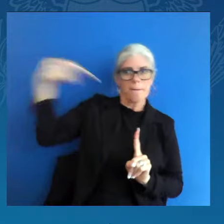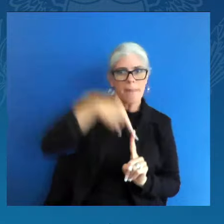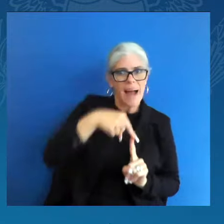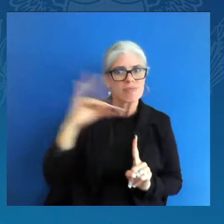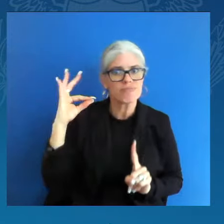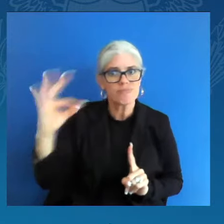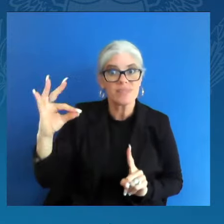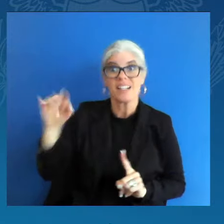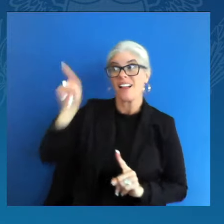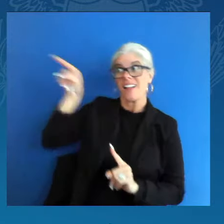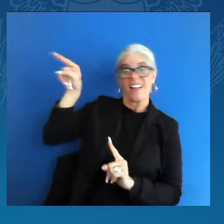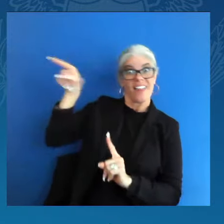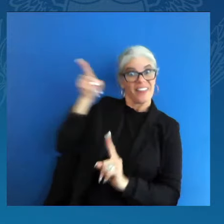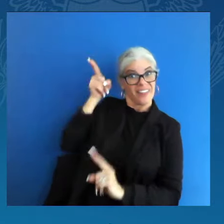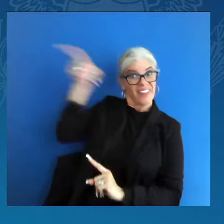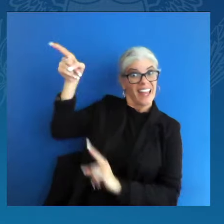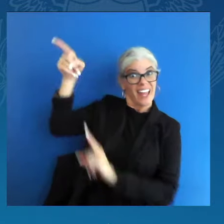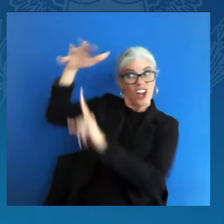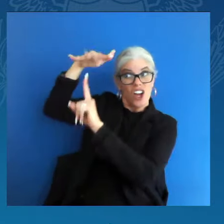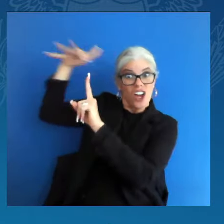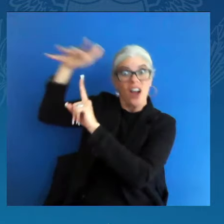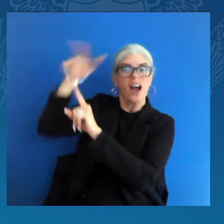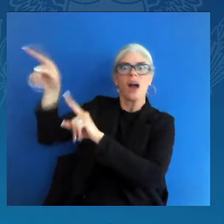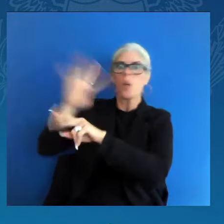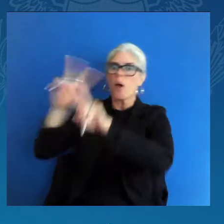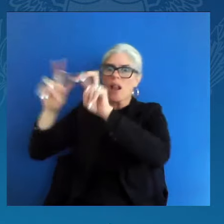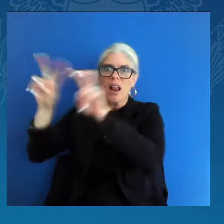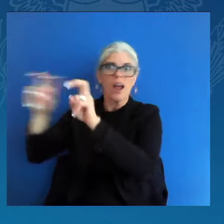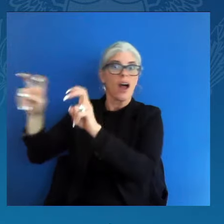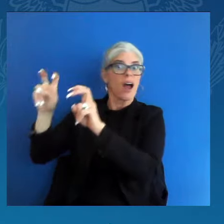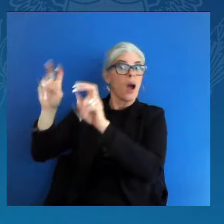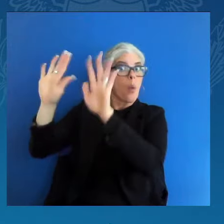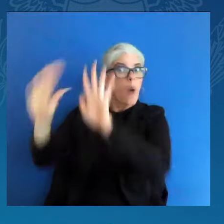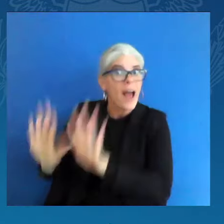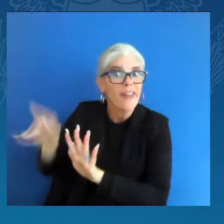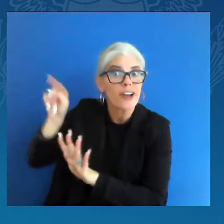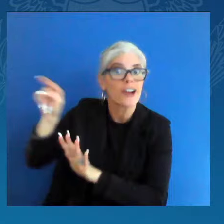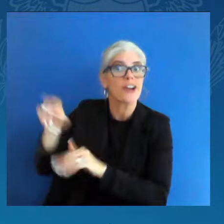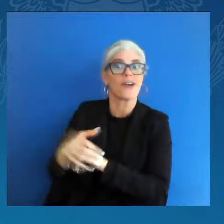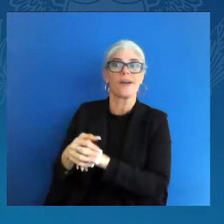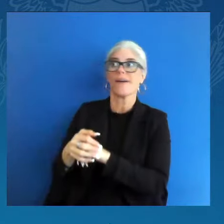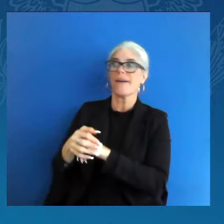as well as our TRAC system that I mentioned earlier and its support for space situational awareness